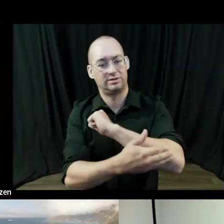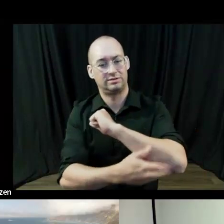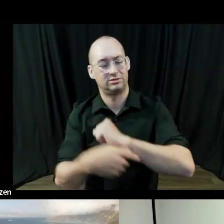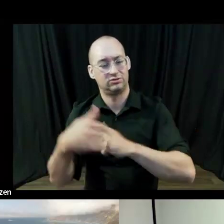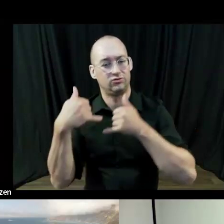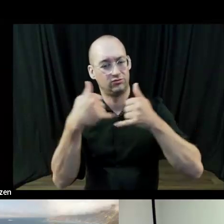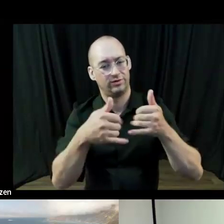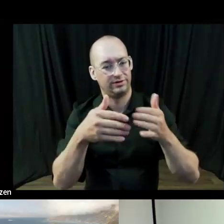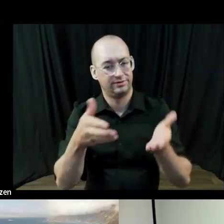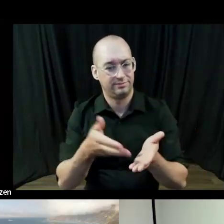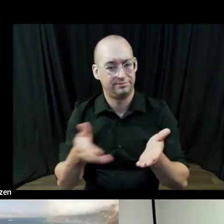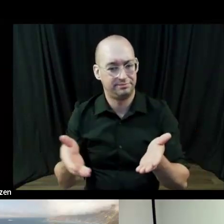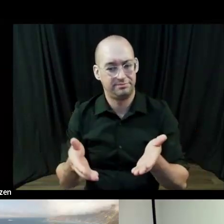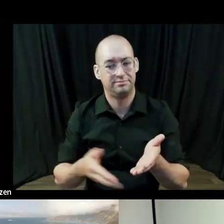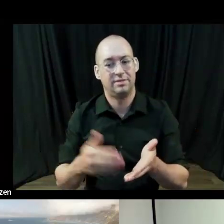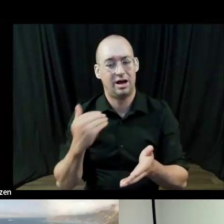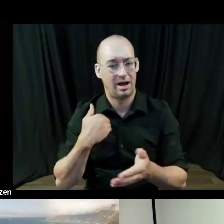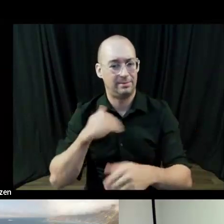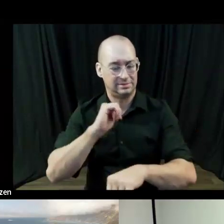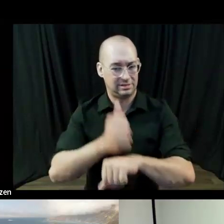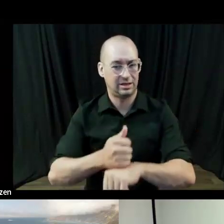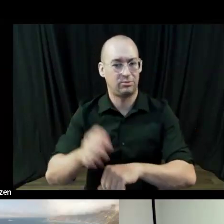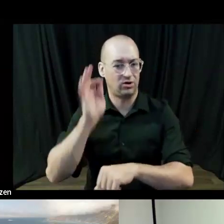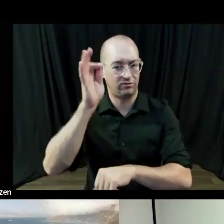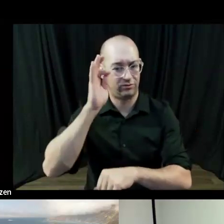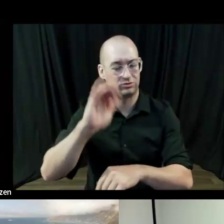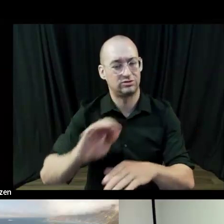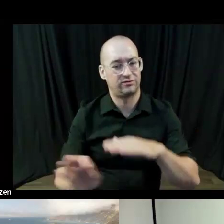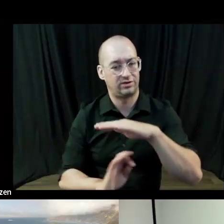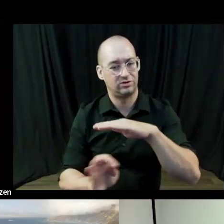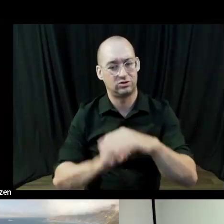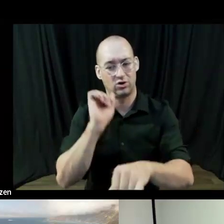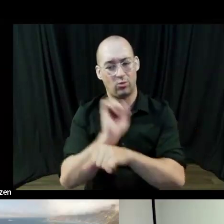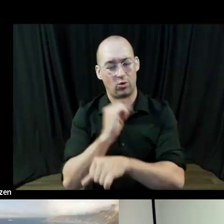Here at San Diego Futures Foundation, we're only work in the county of San Diego. We